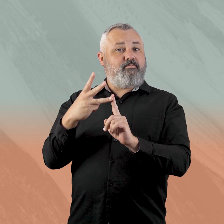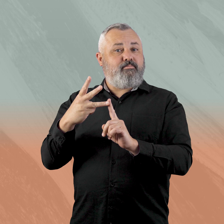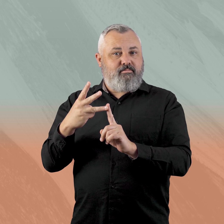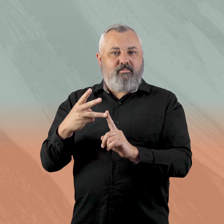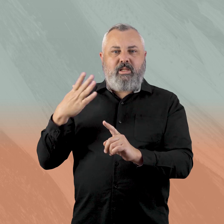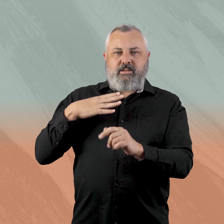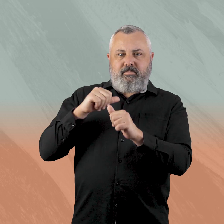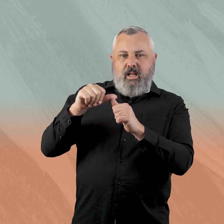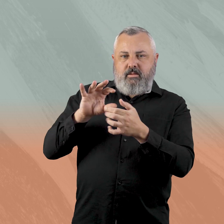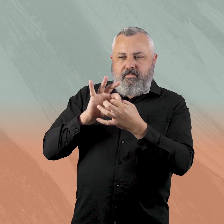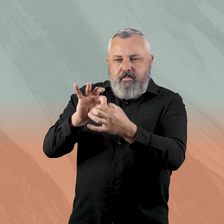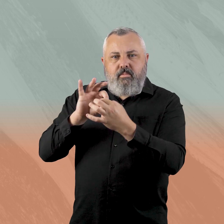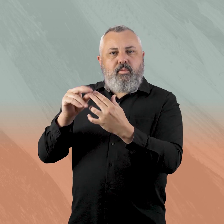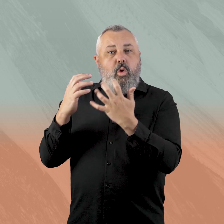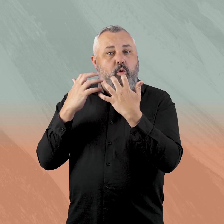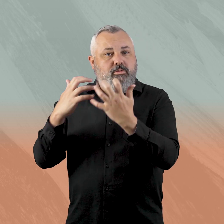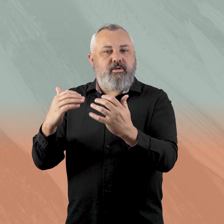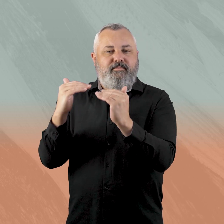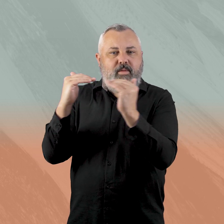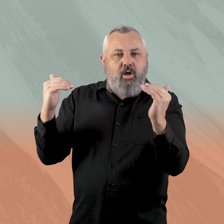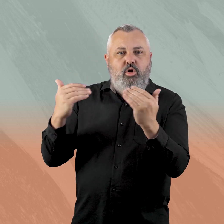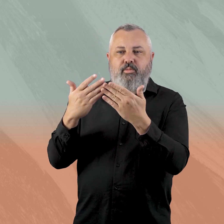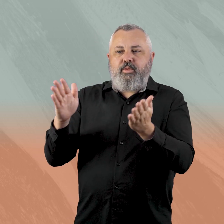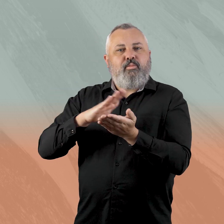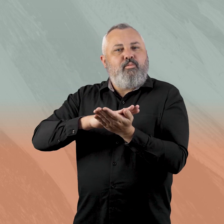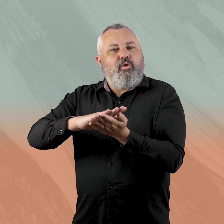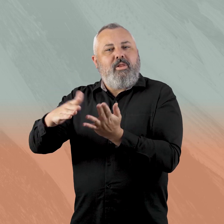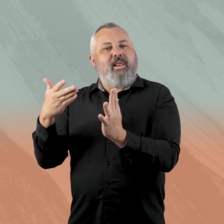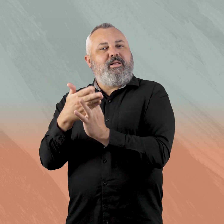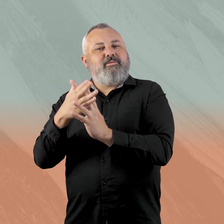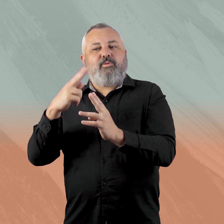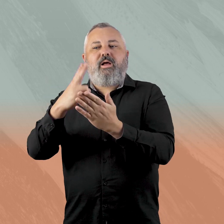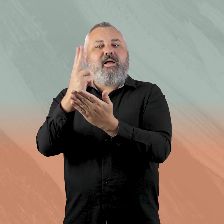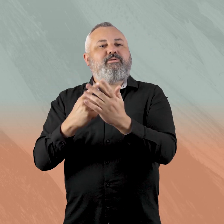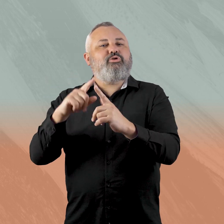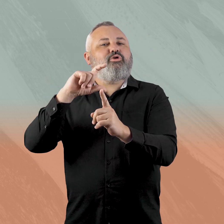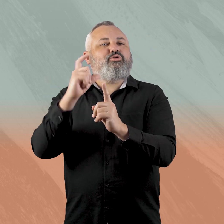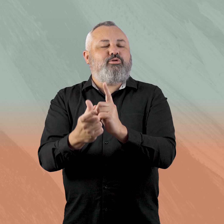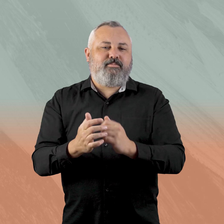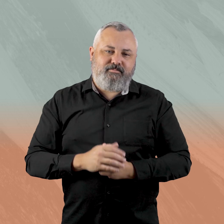Priority 3: Engaging the audience: fair, open and equitable access to arts and culture.